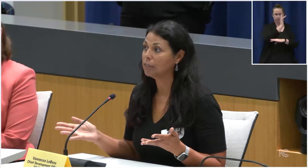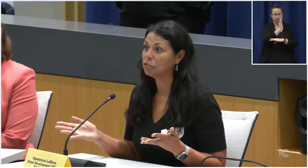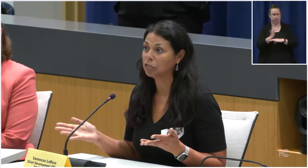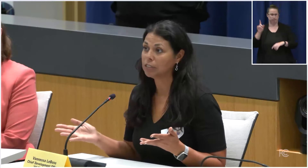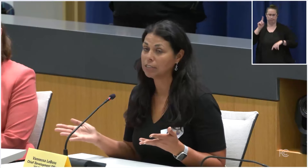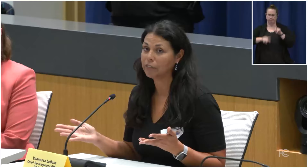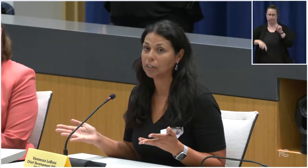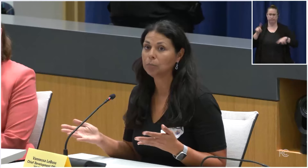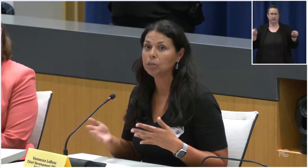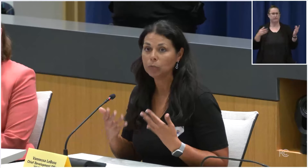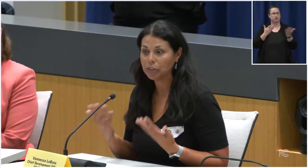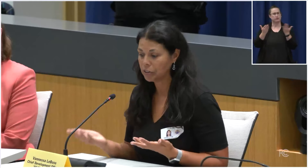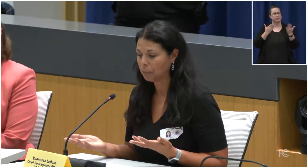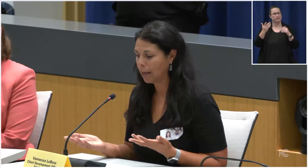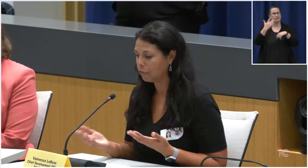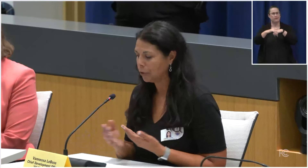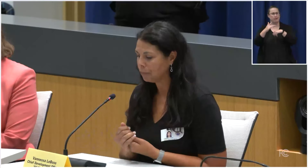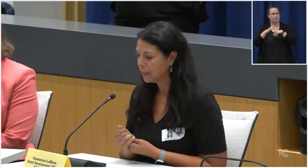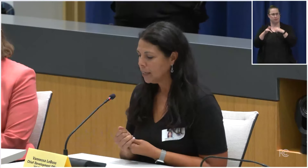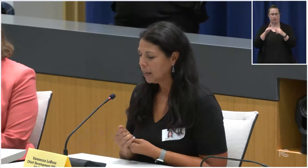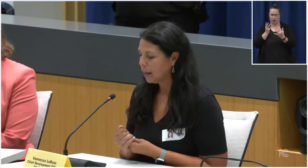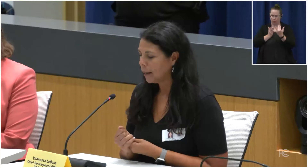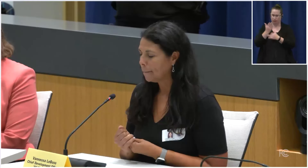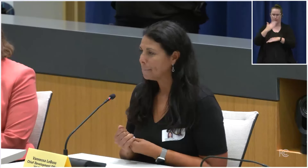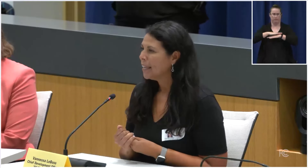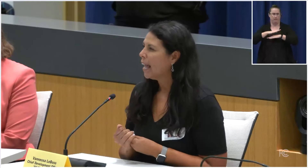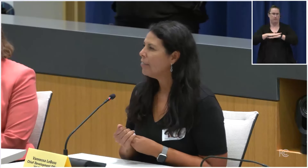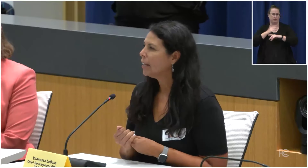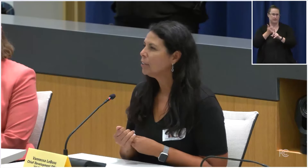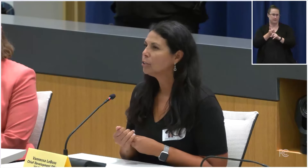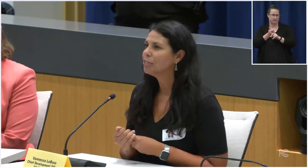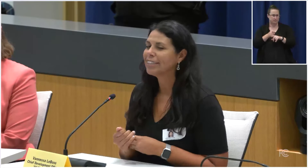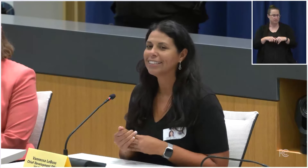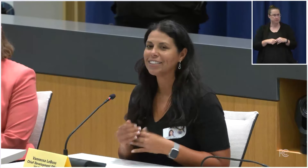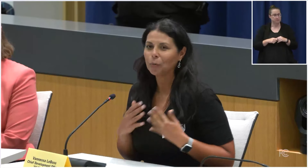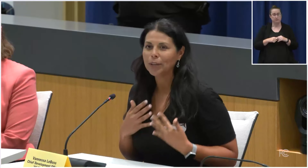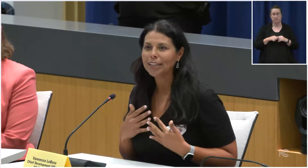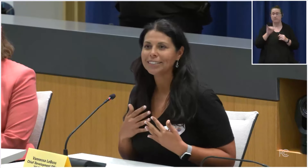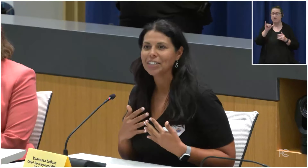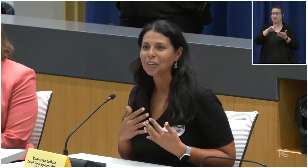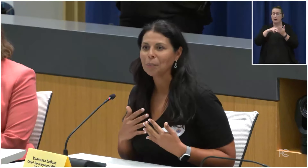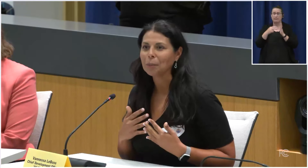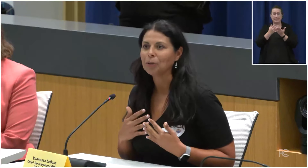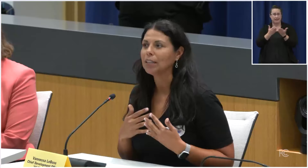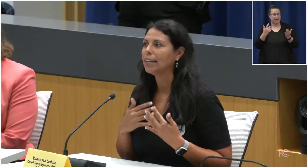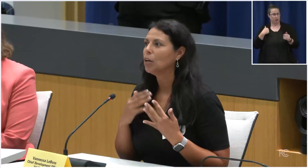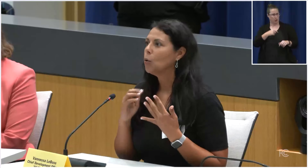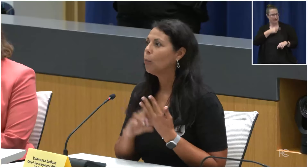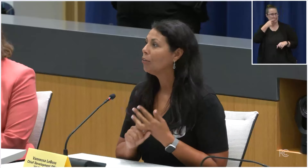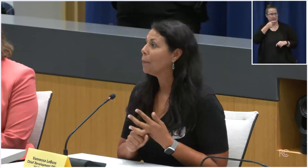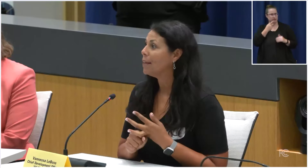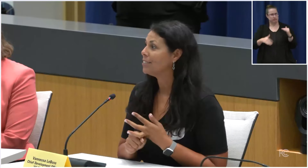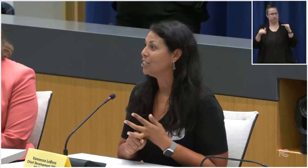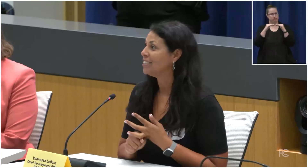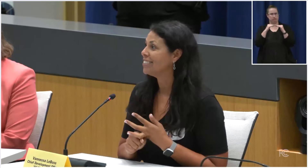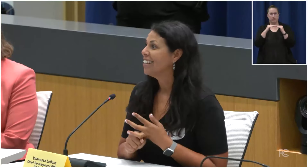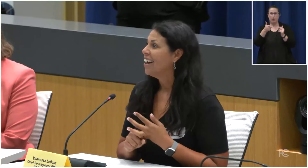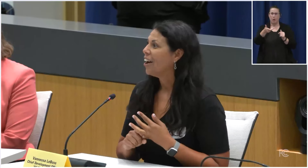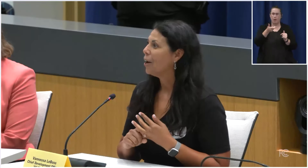VIDEOPHONE USERS. YOU'RE NOT LIMITED TO WEBSITE VISITORS. YOU REALLY CAN HAVE THE PLETHORA OF SERVICES